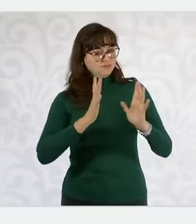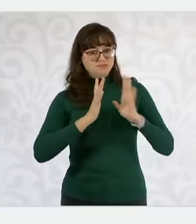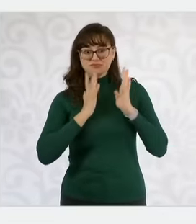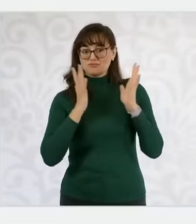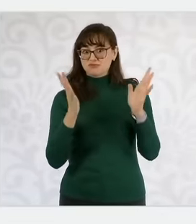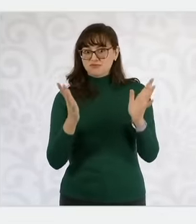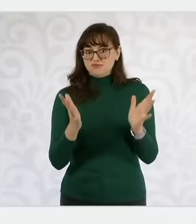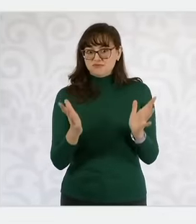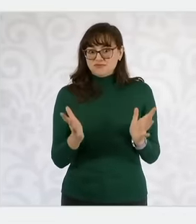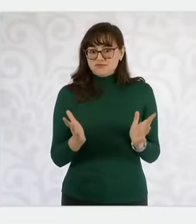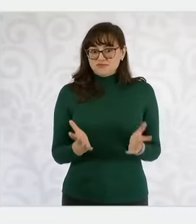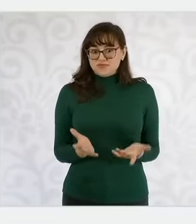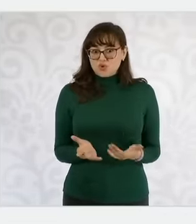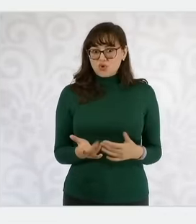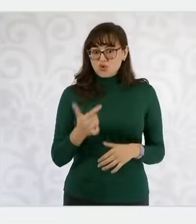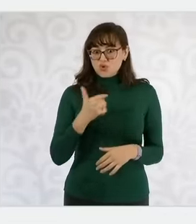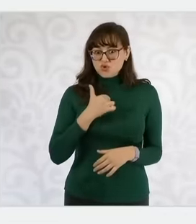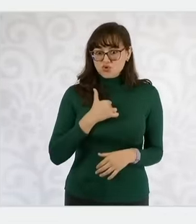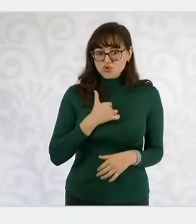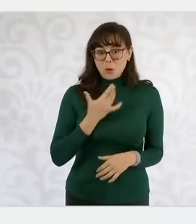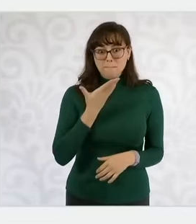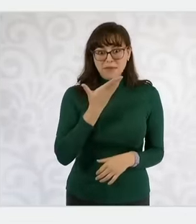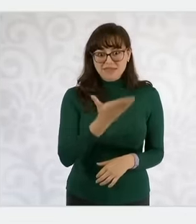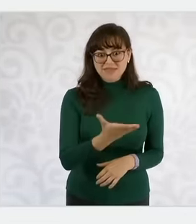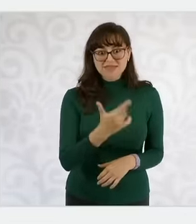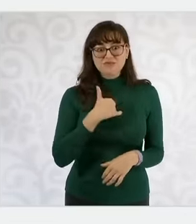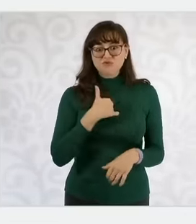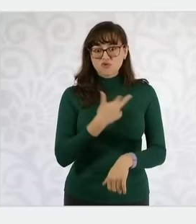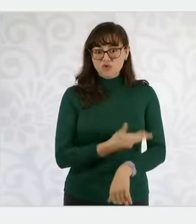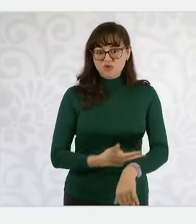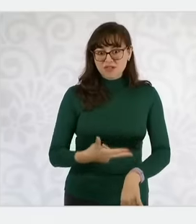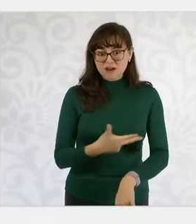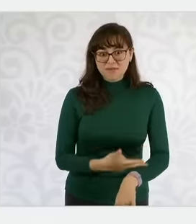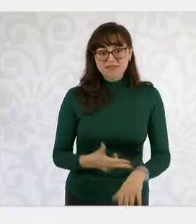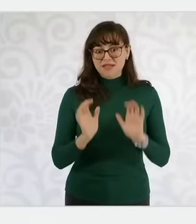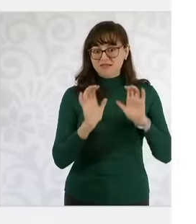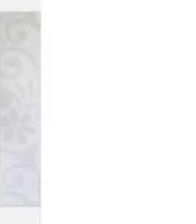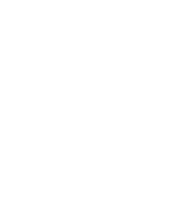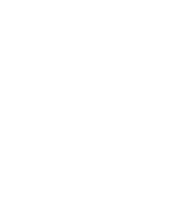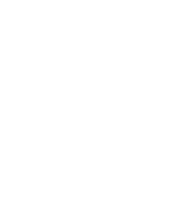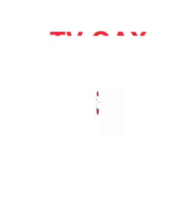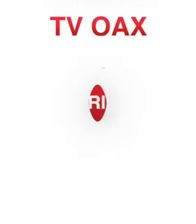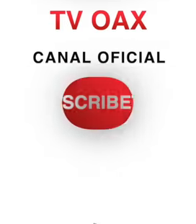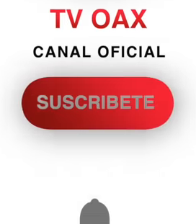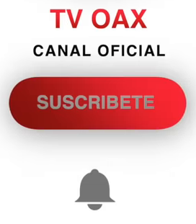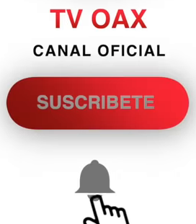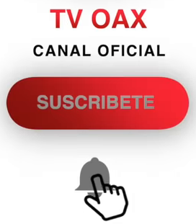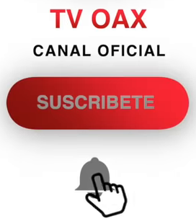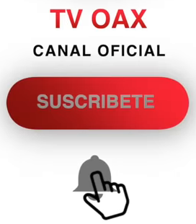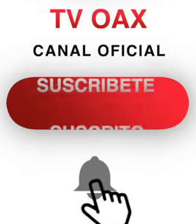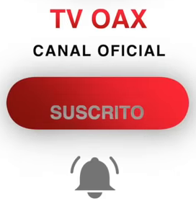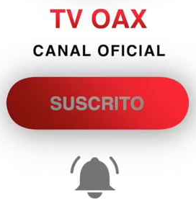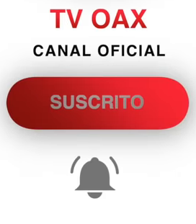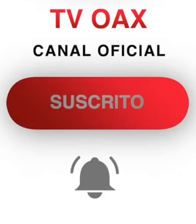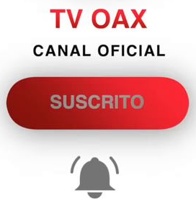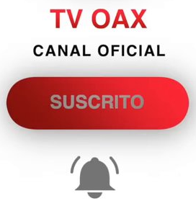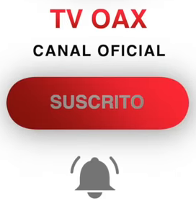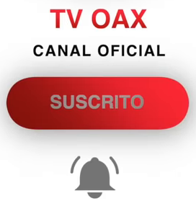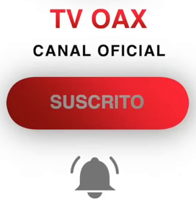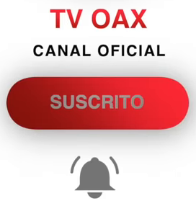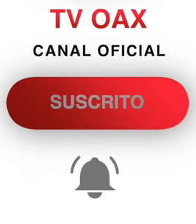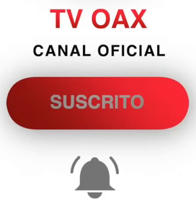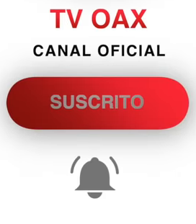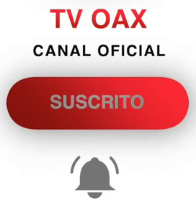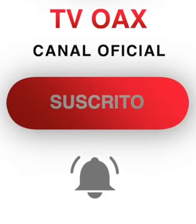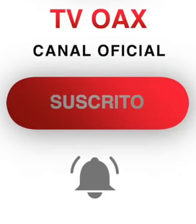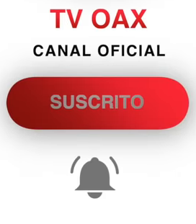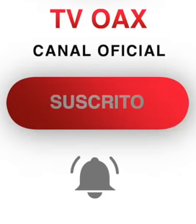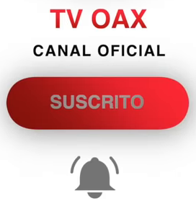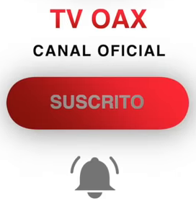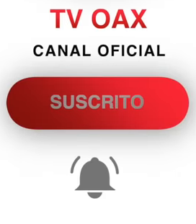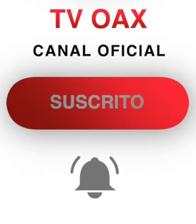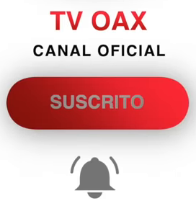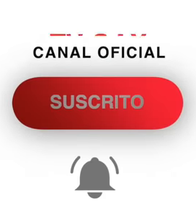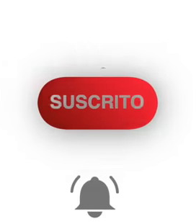have managed the prize, it is a foundation of the Nobel family. eh, which is particularly dedicated